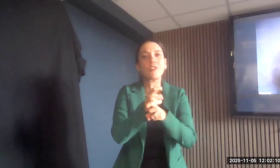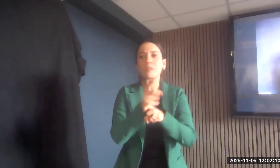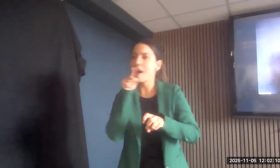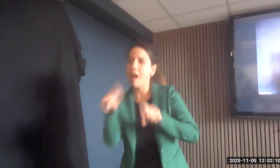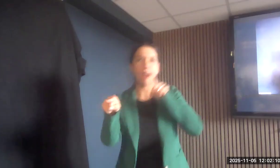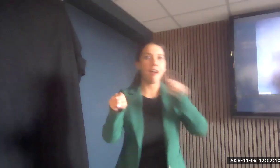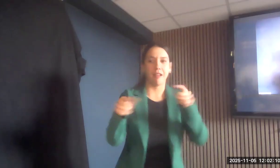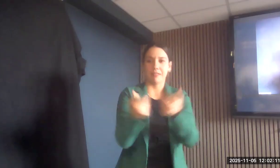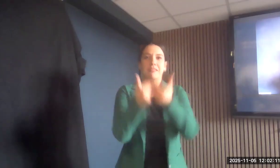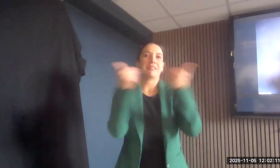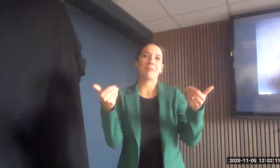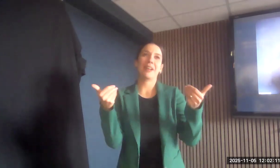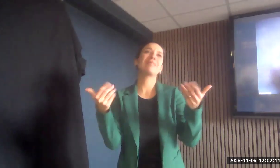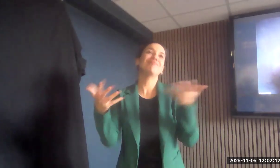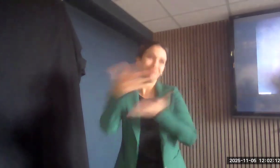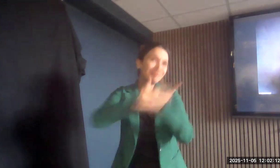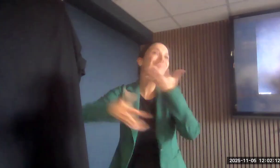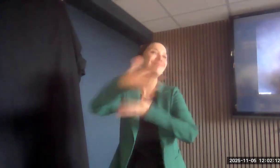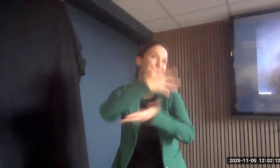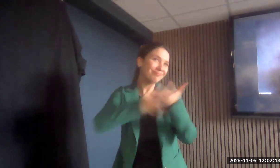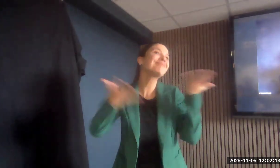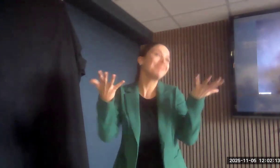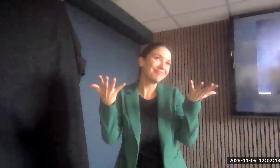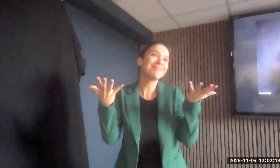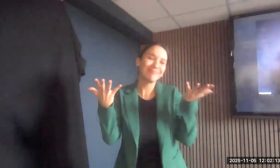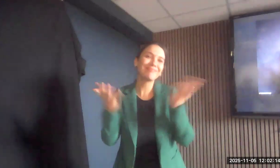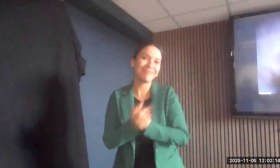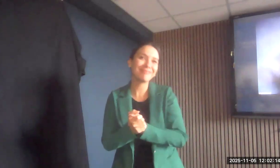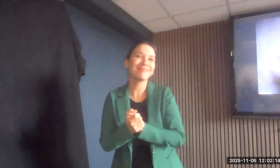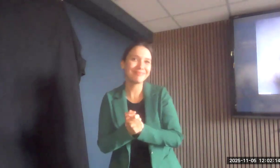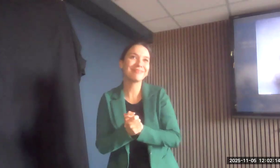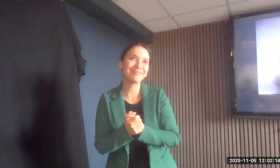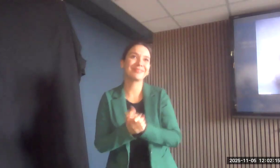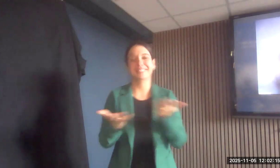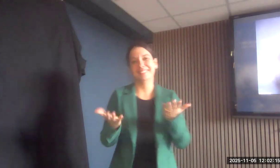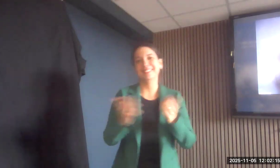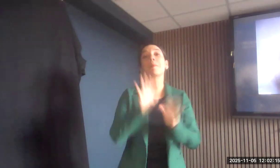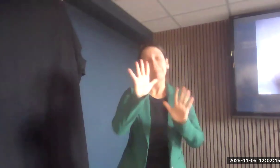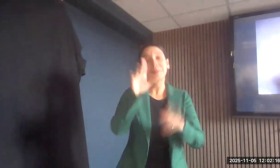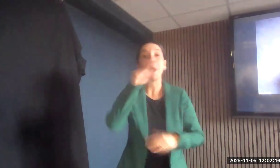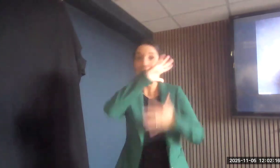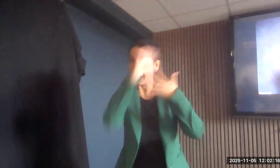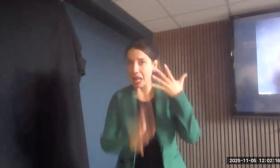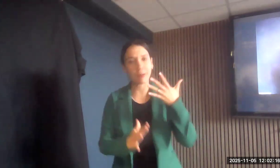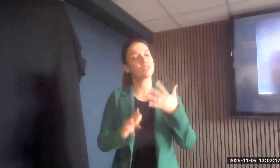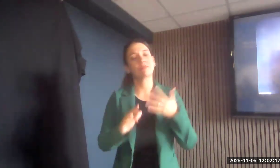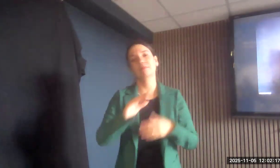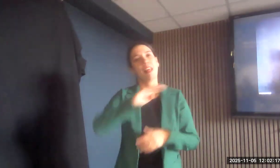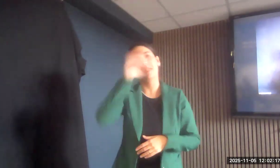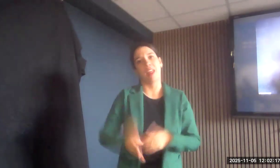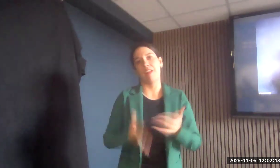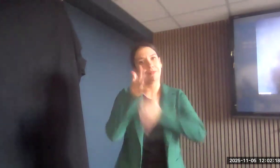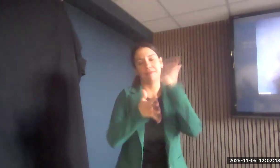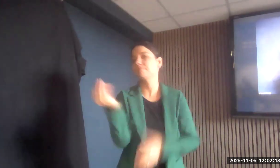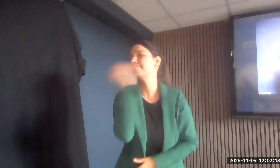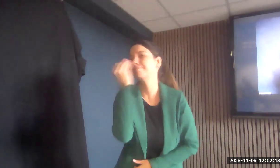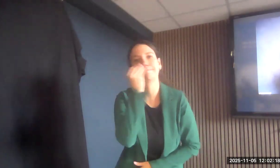But I think it's very hard to have a binary separation between those two categories.